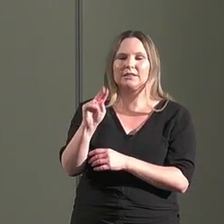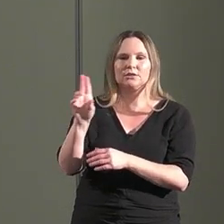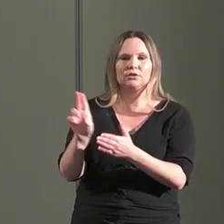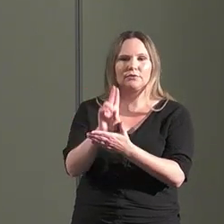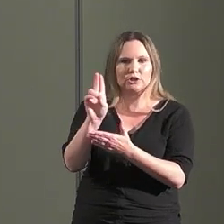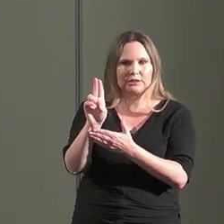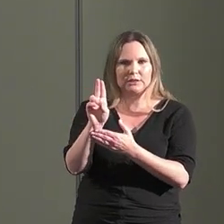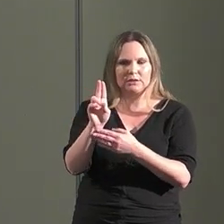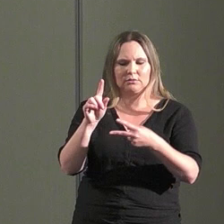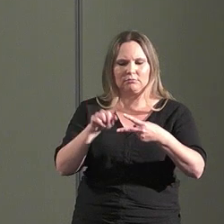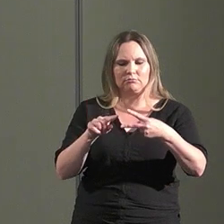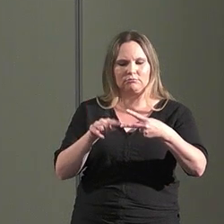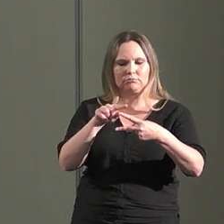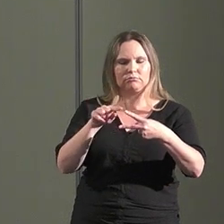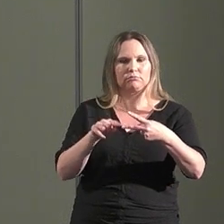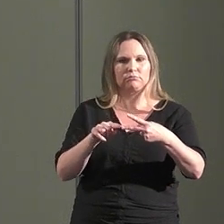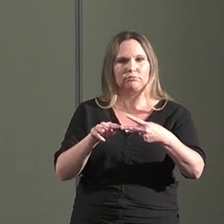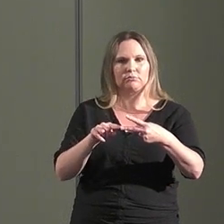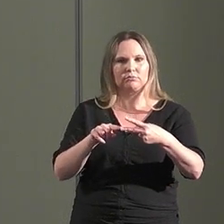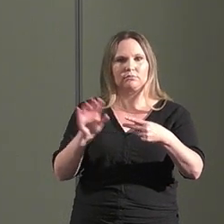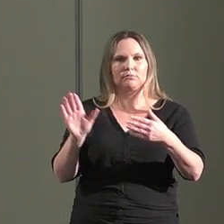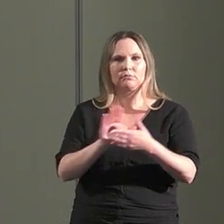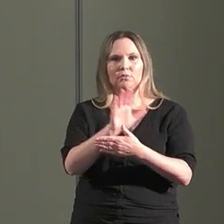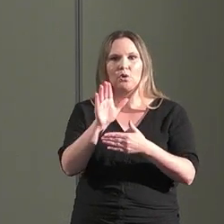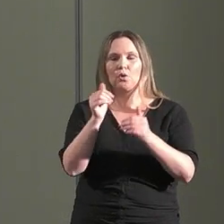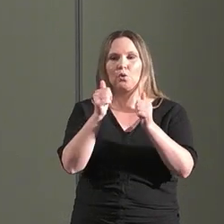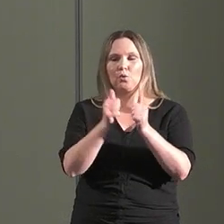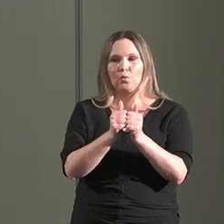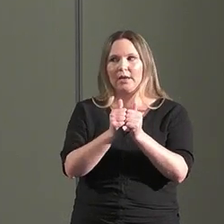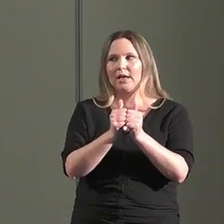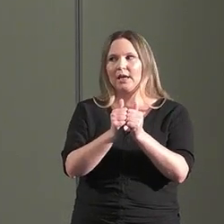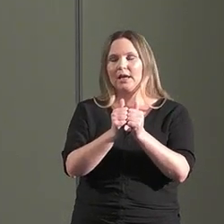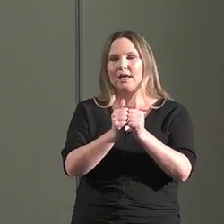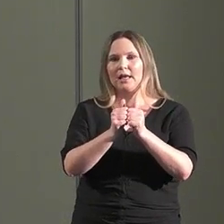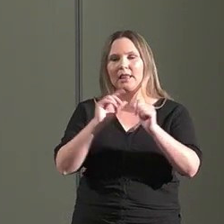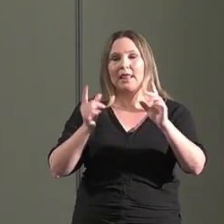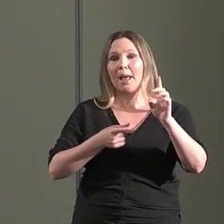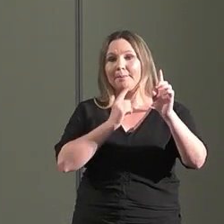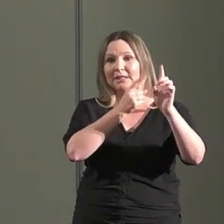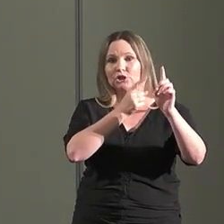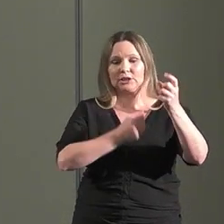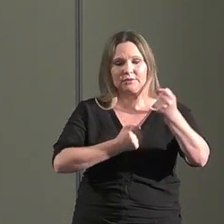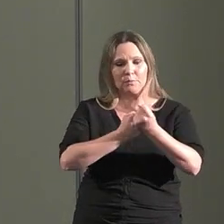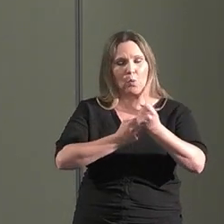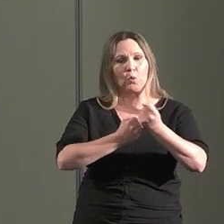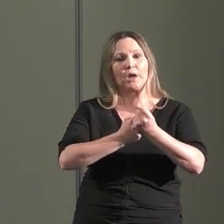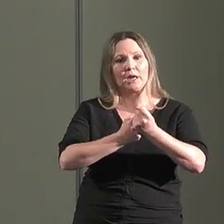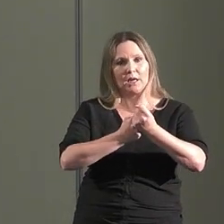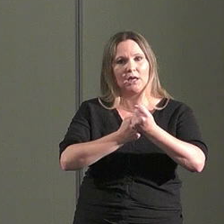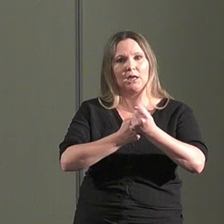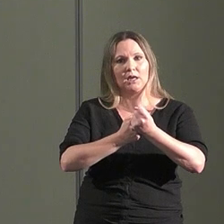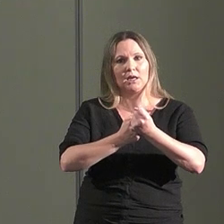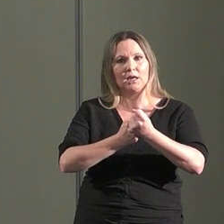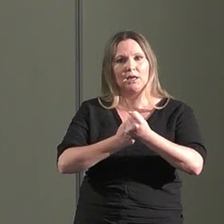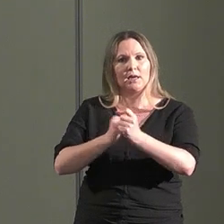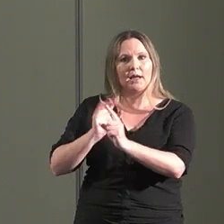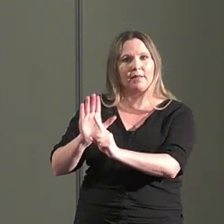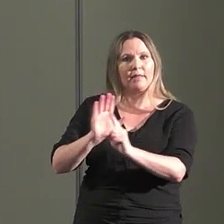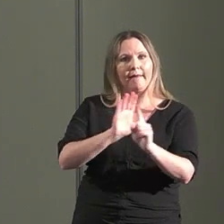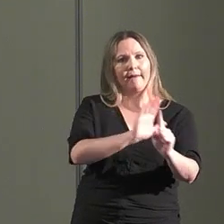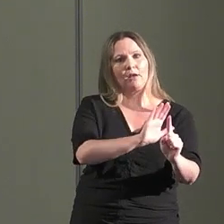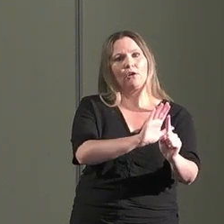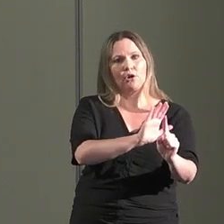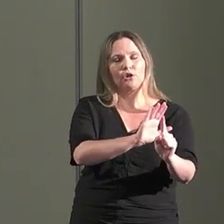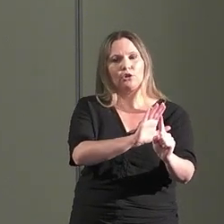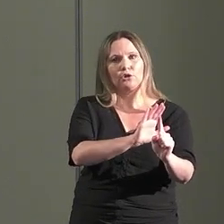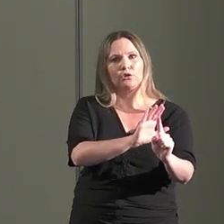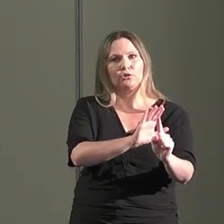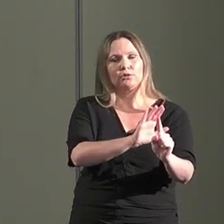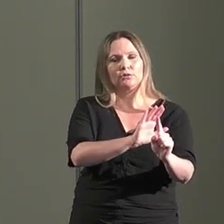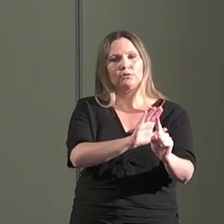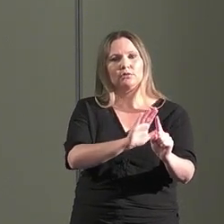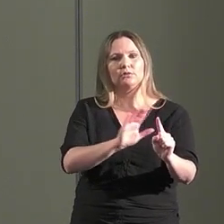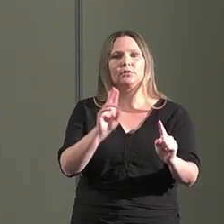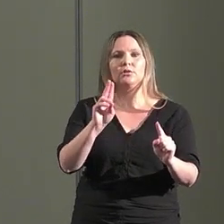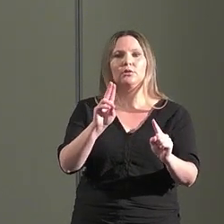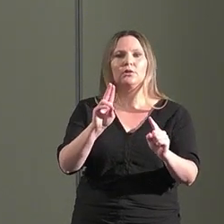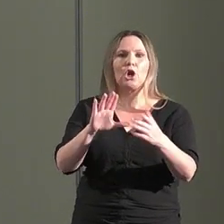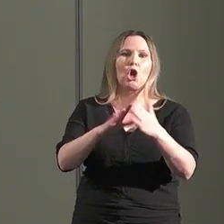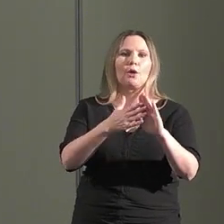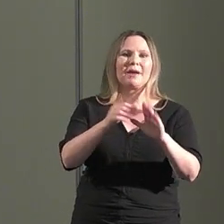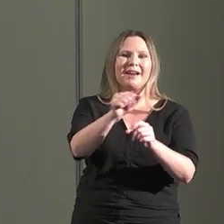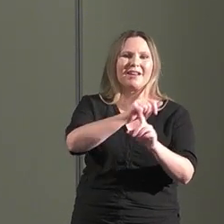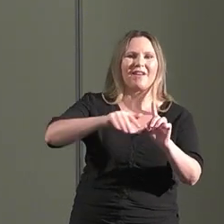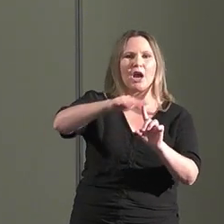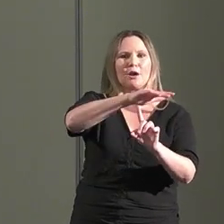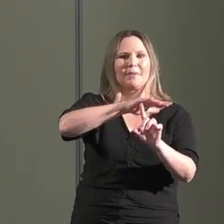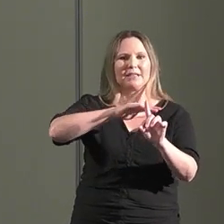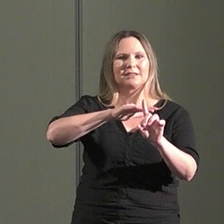Those are institutions with a mission to support their urban environment and metropolitan environment